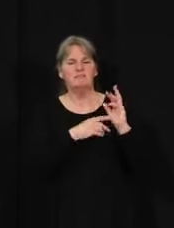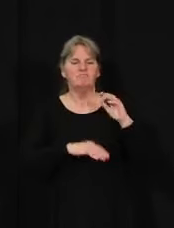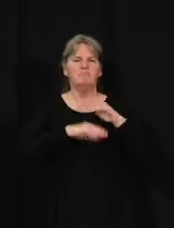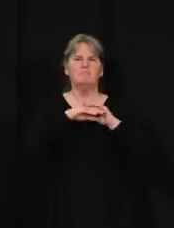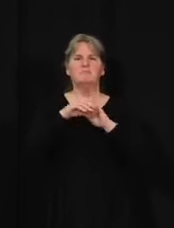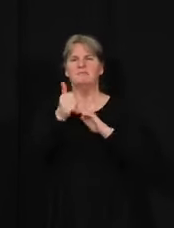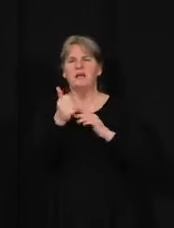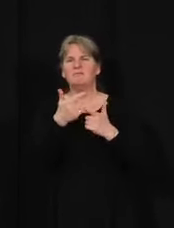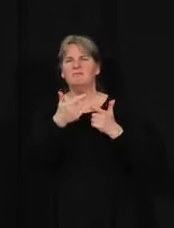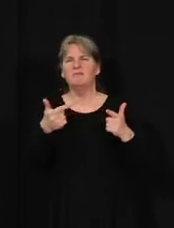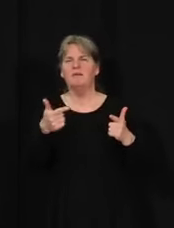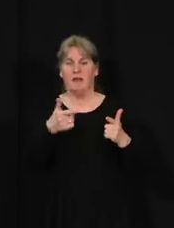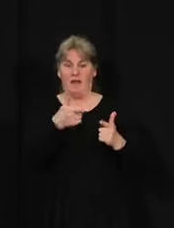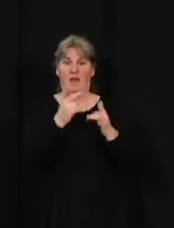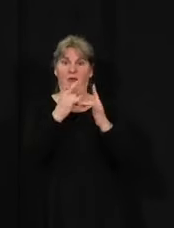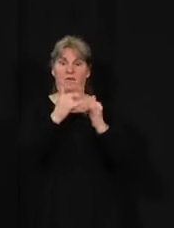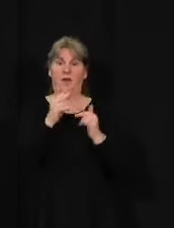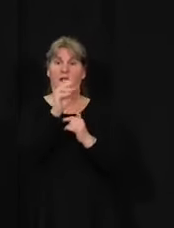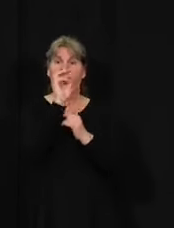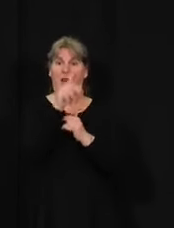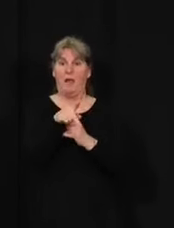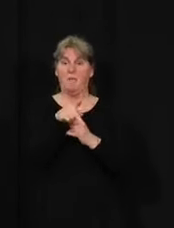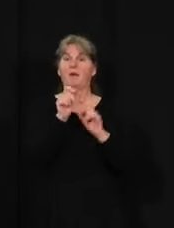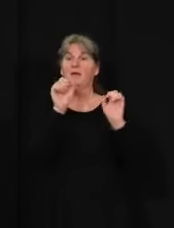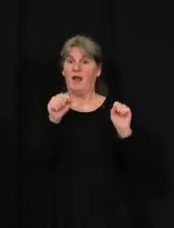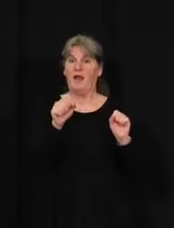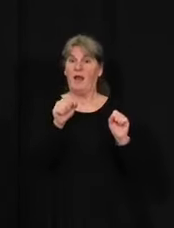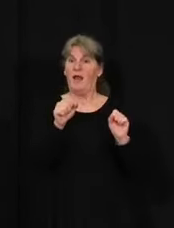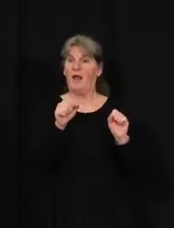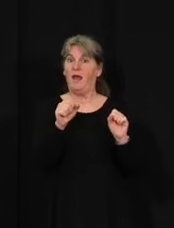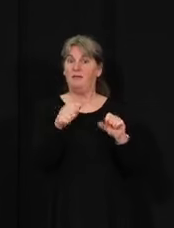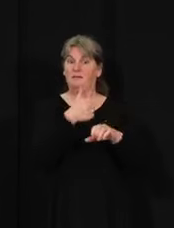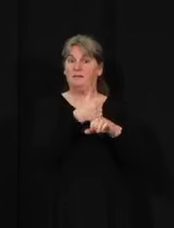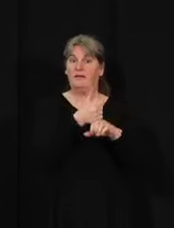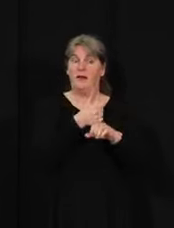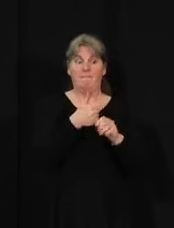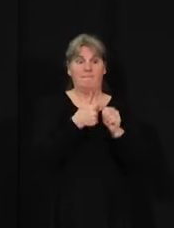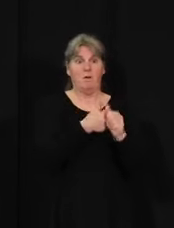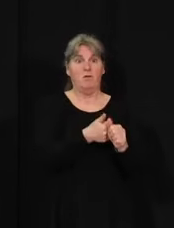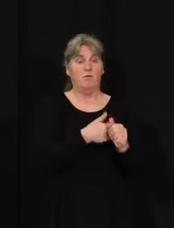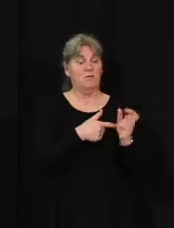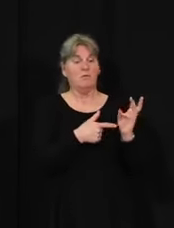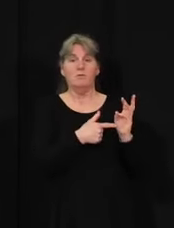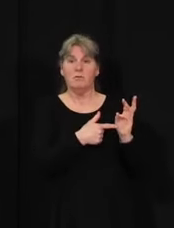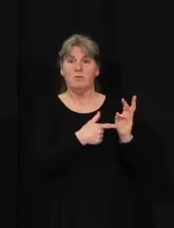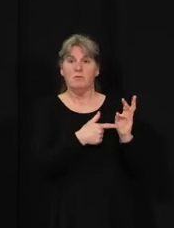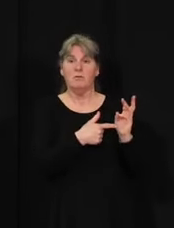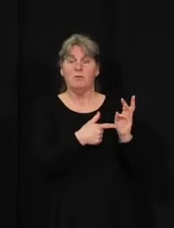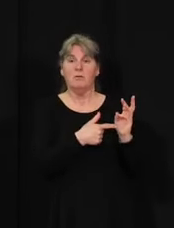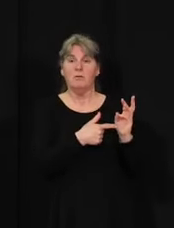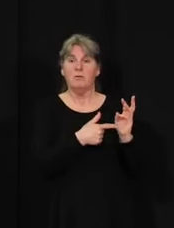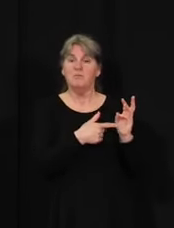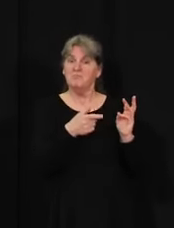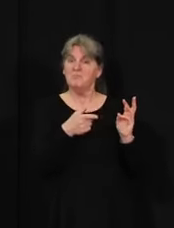gatherings will be able to, for a large part be able to pursue